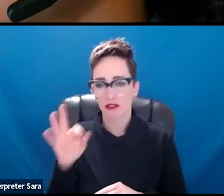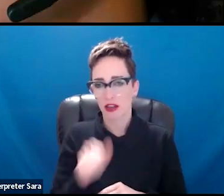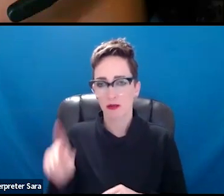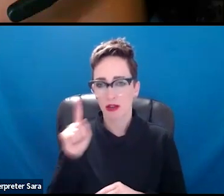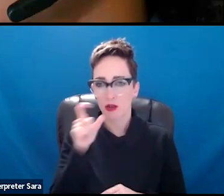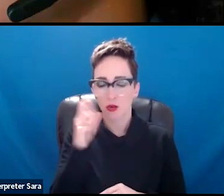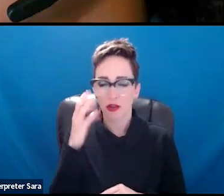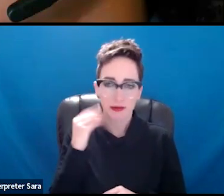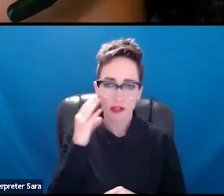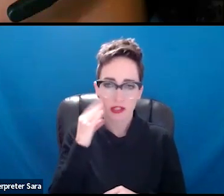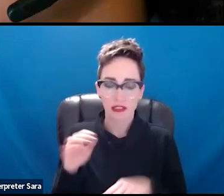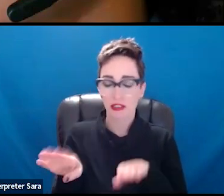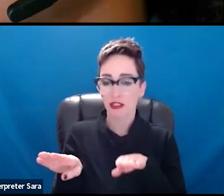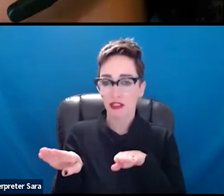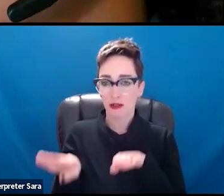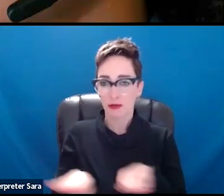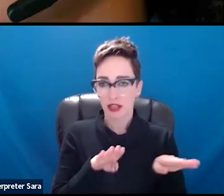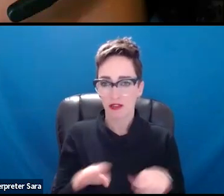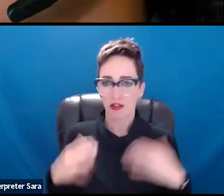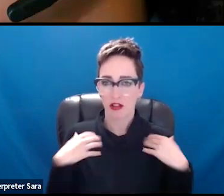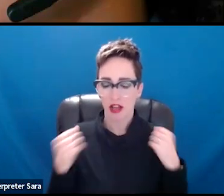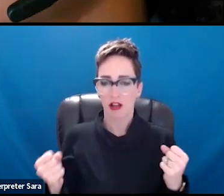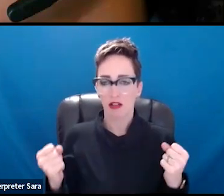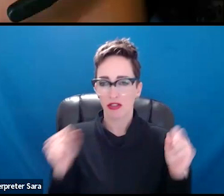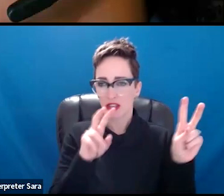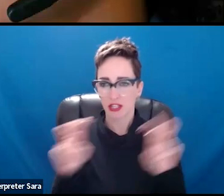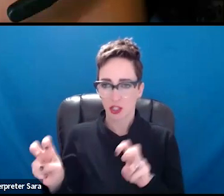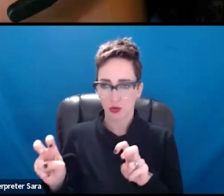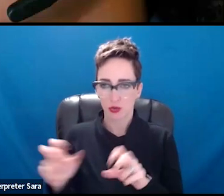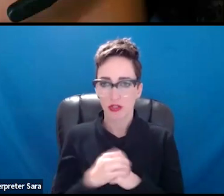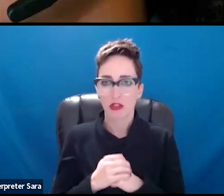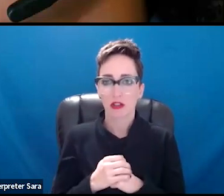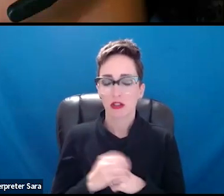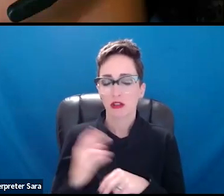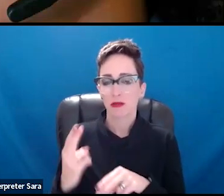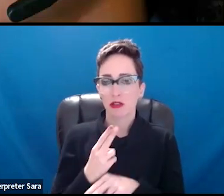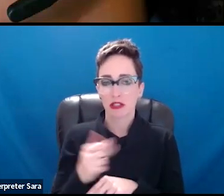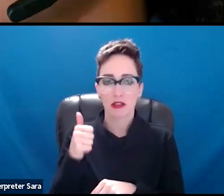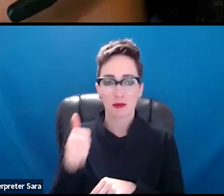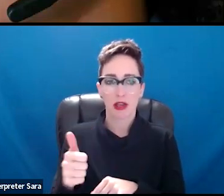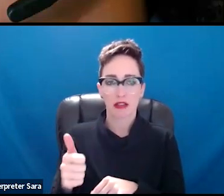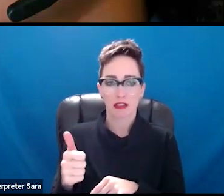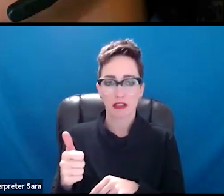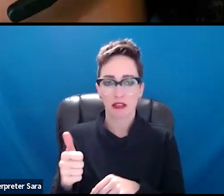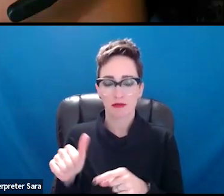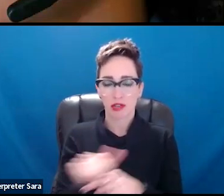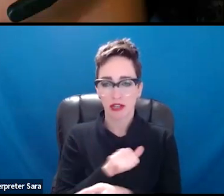a behavioral health crisis by utilizing best and emerging practices, a client-centered approach